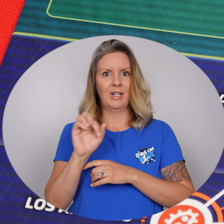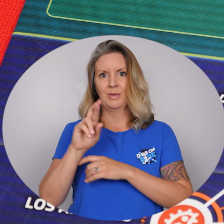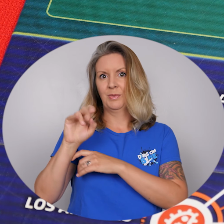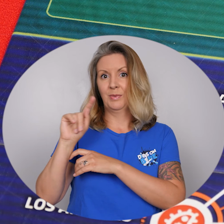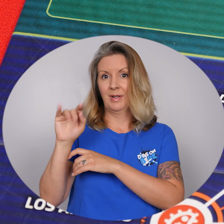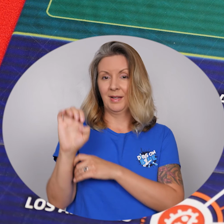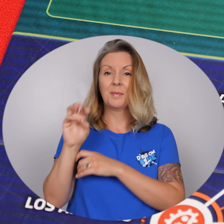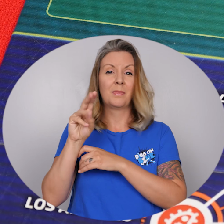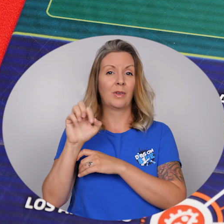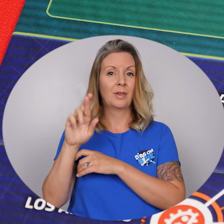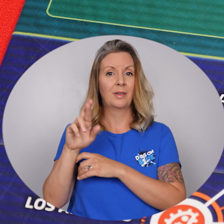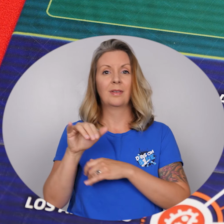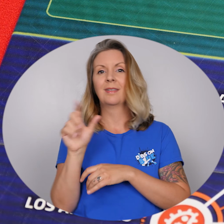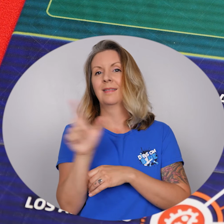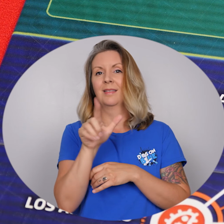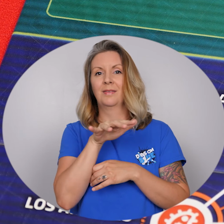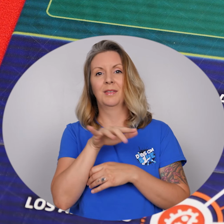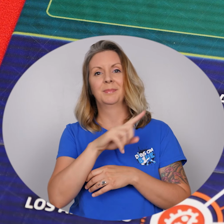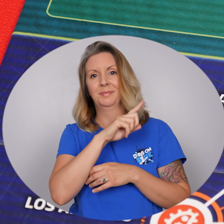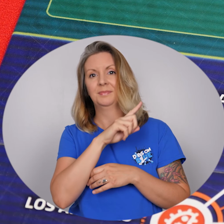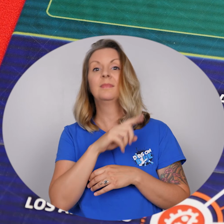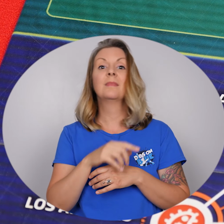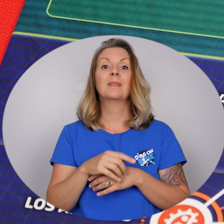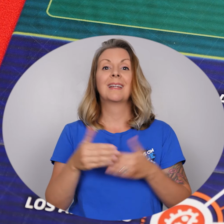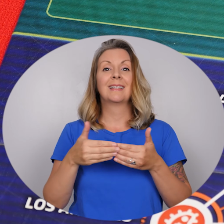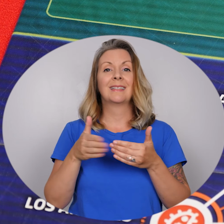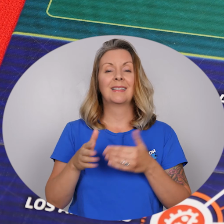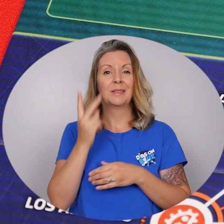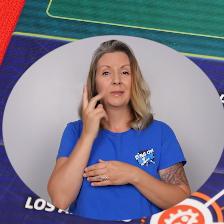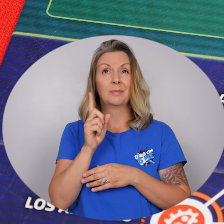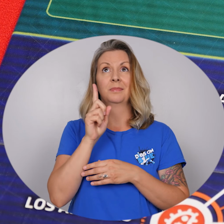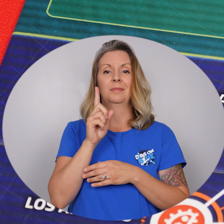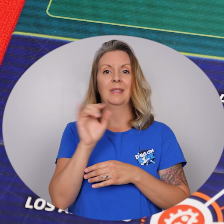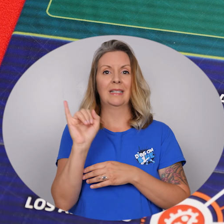and put it on the leftmost space of its track here. And beside this you’ll find a spot